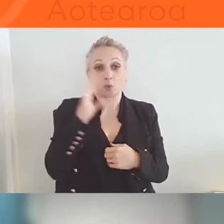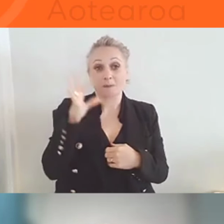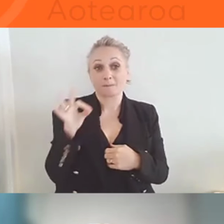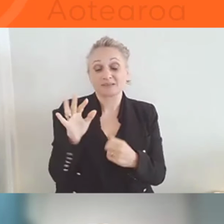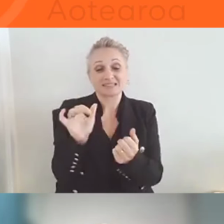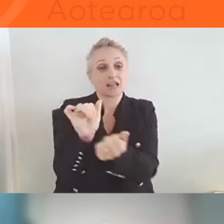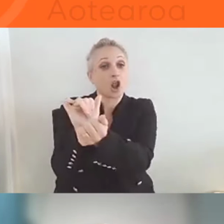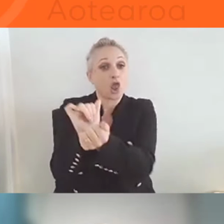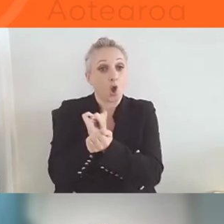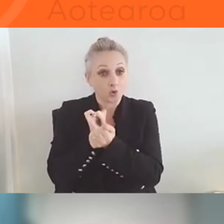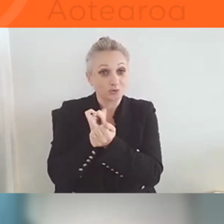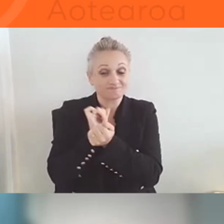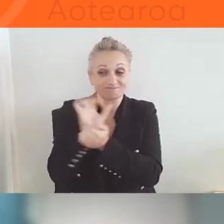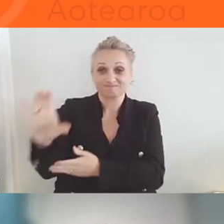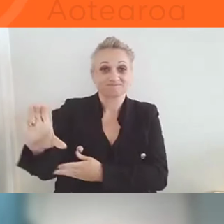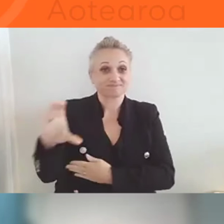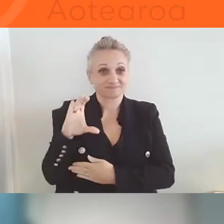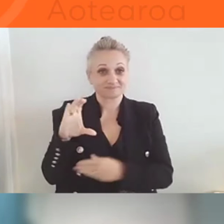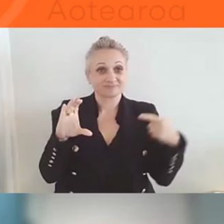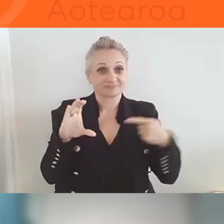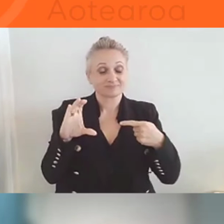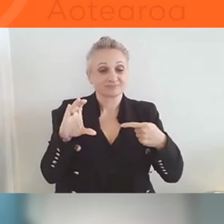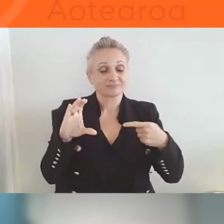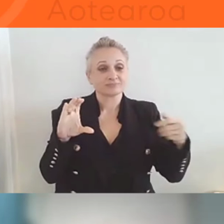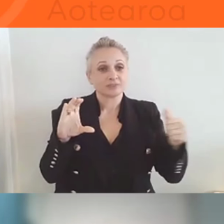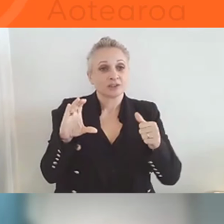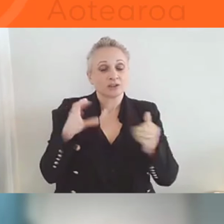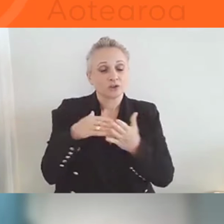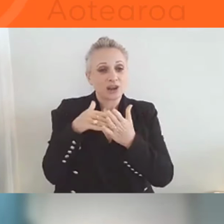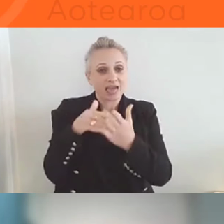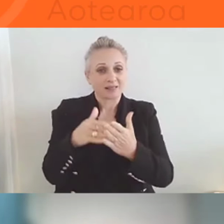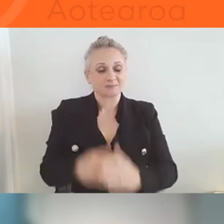impact that situation as well. As somebody who does own, well,